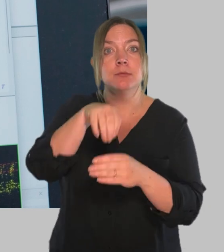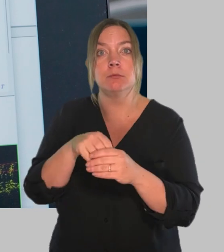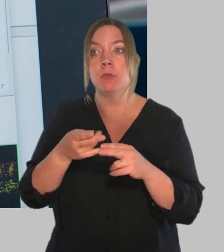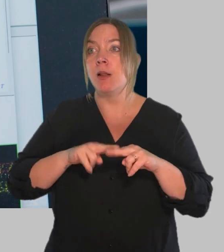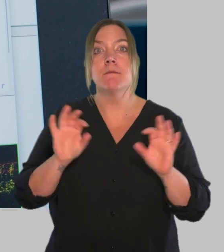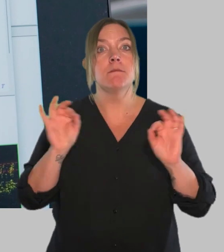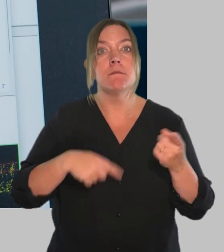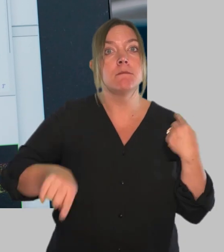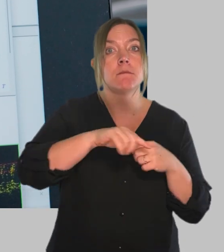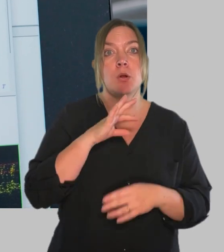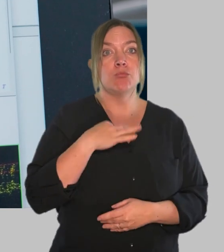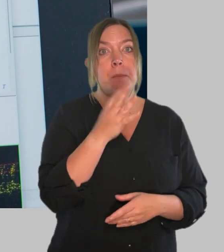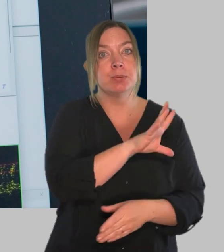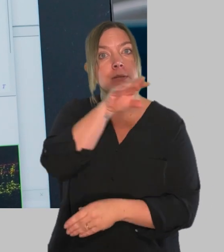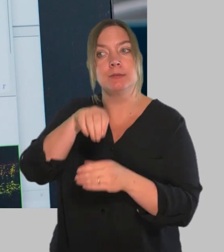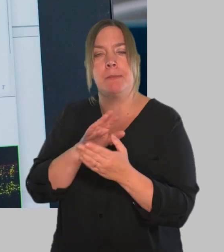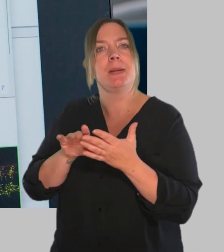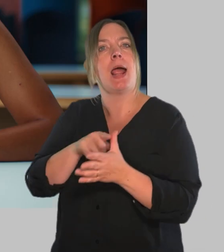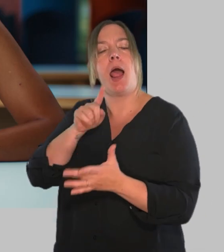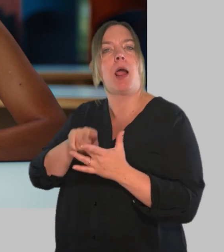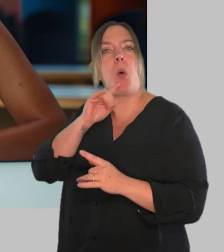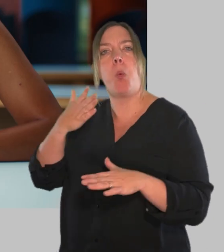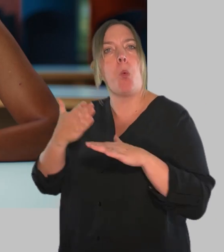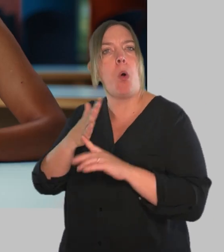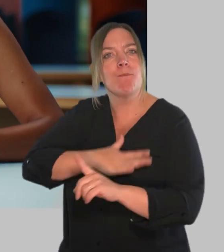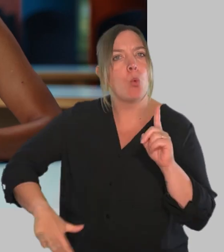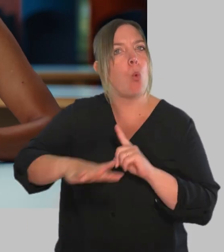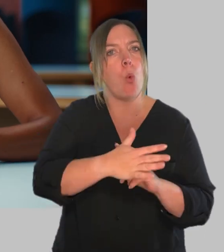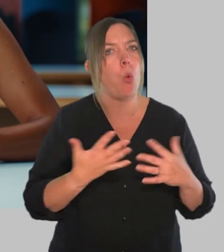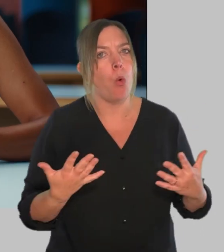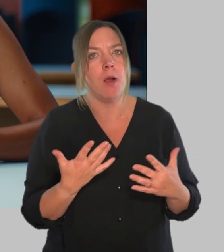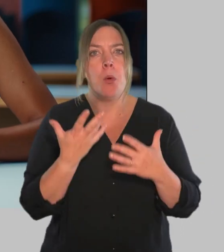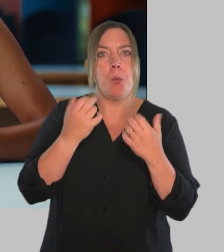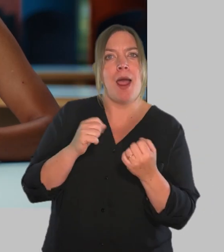And we see a lot of models that show bias for under-represented